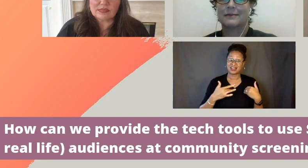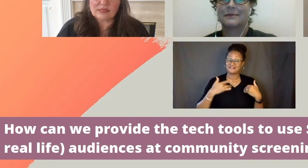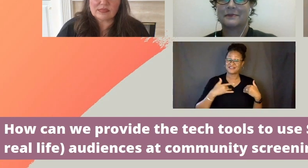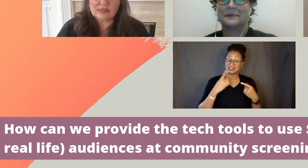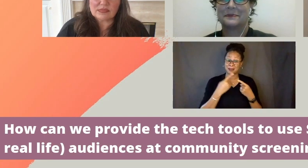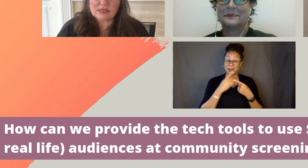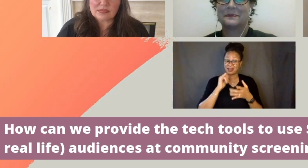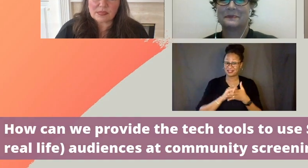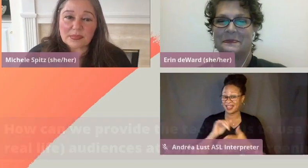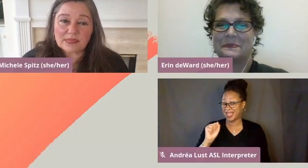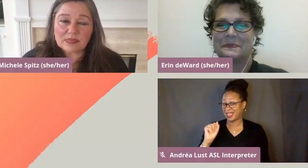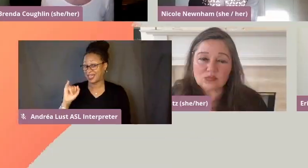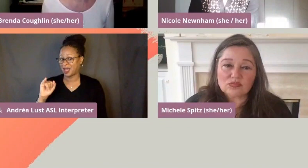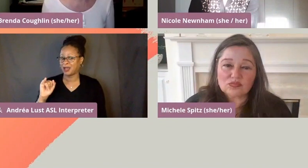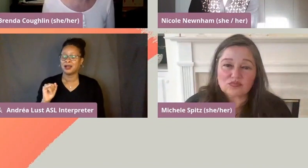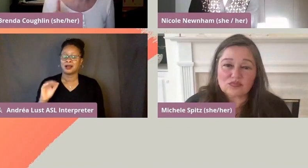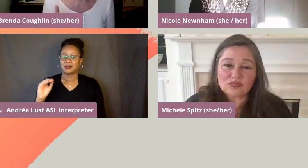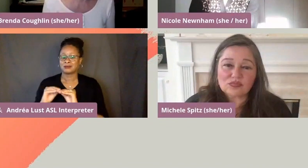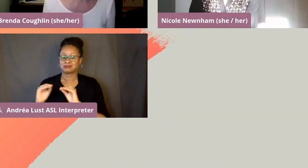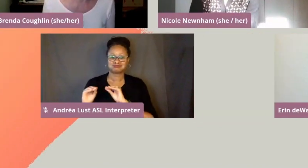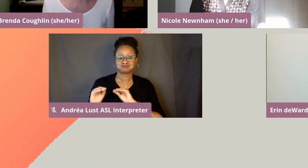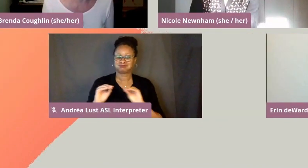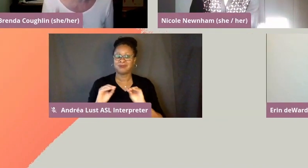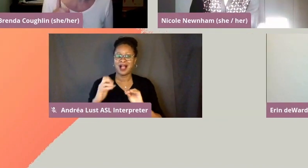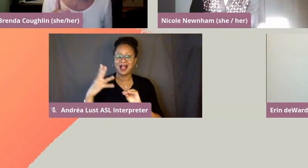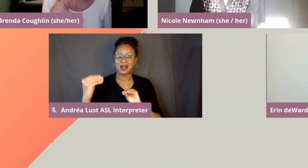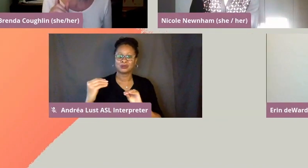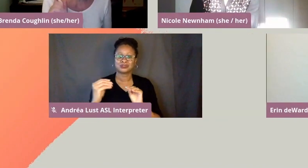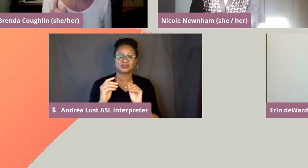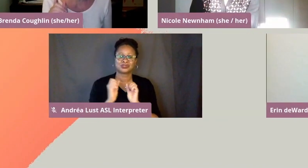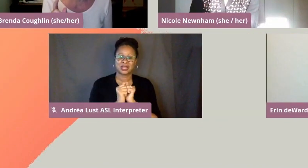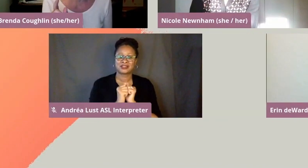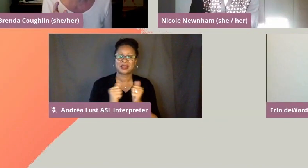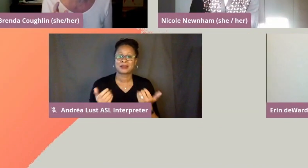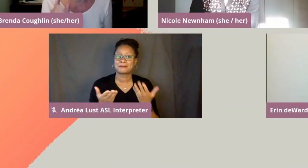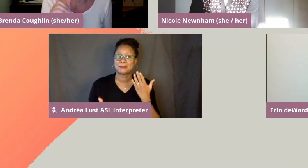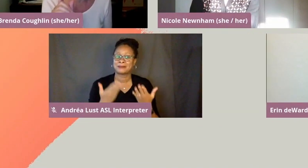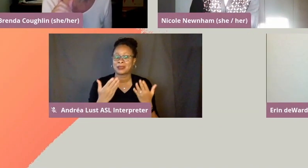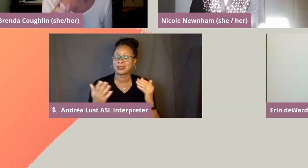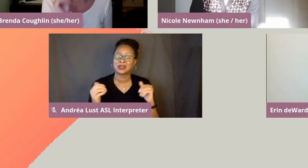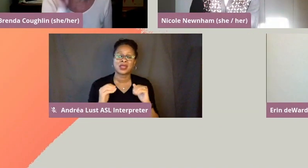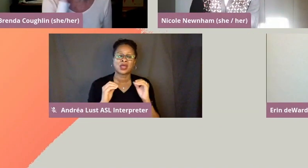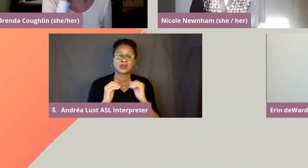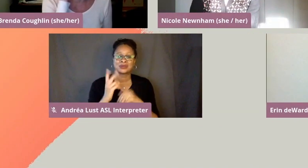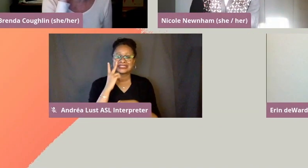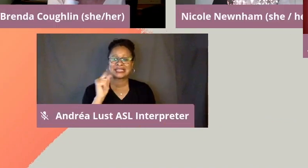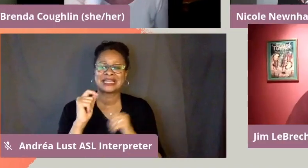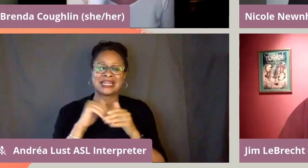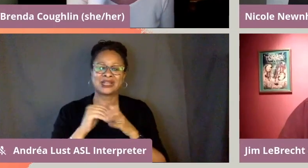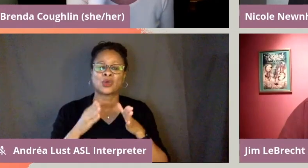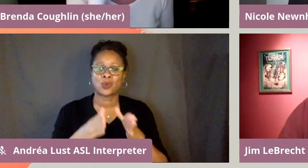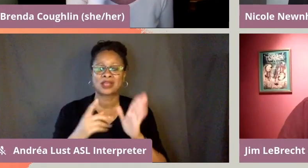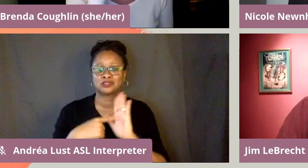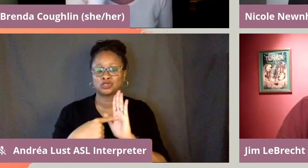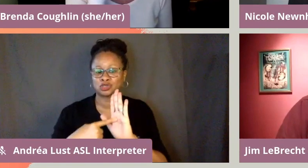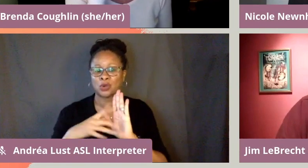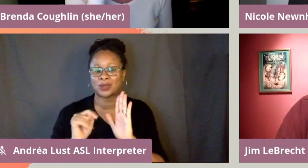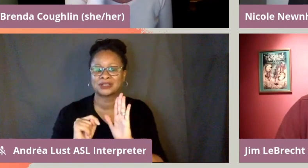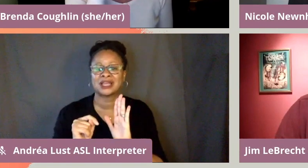We can work those out together. But before we do that, and maybe it speaks actually in a way we can show and not tell.